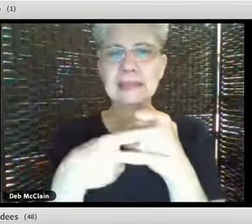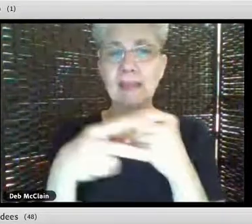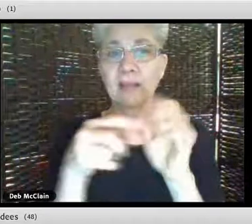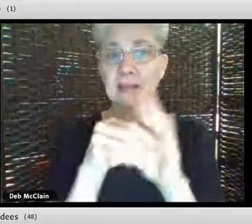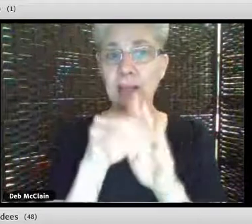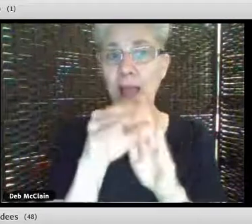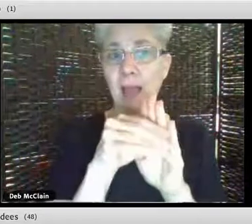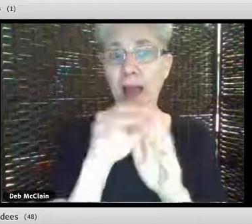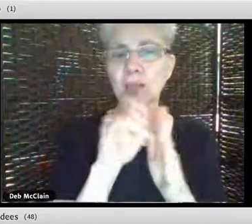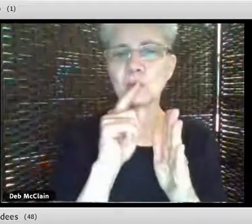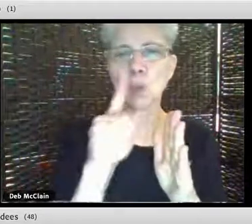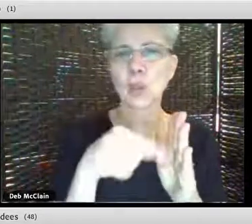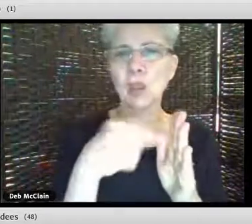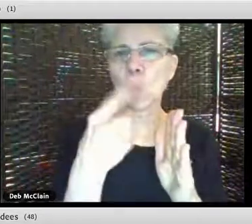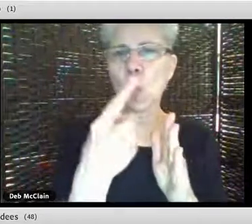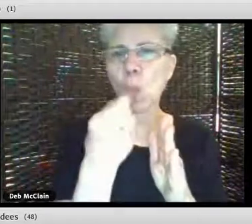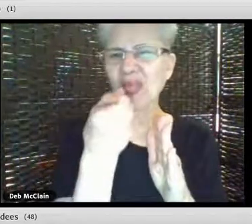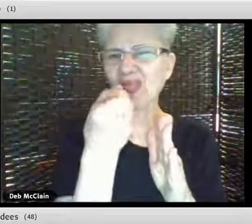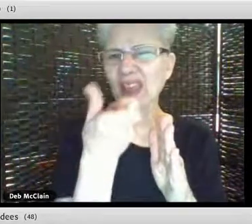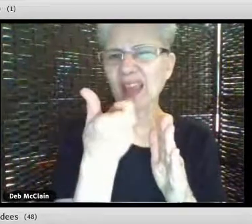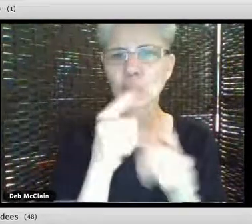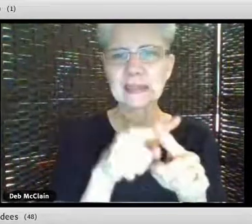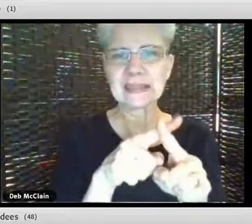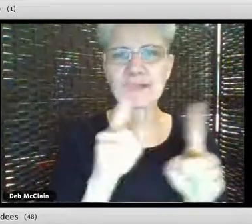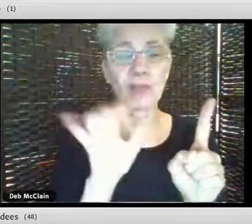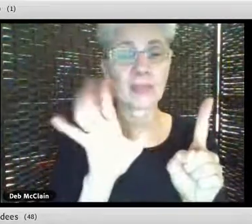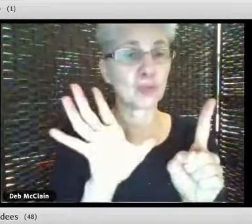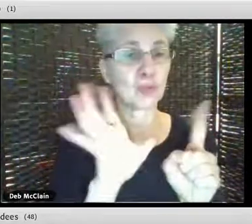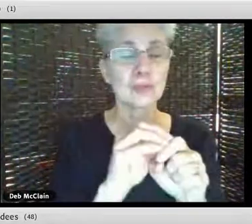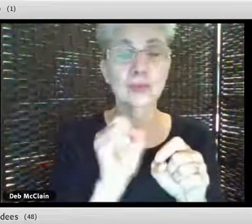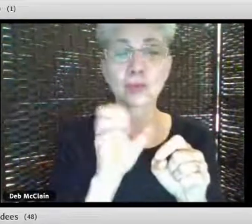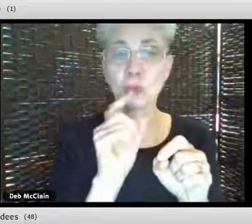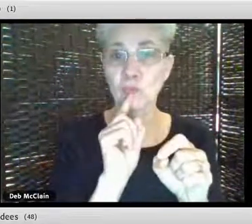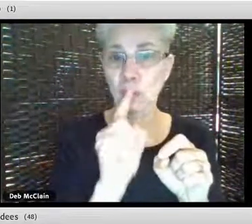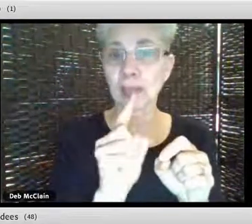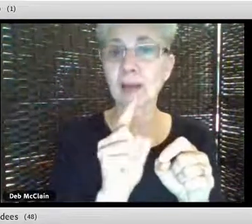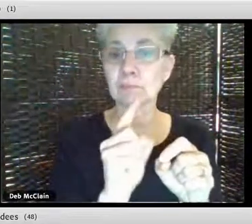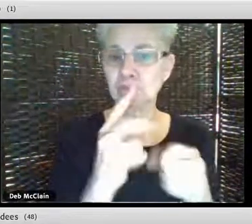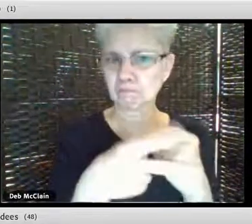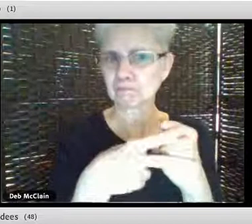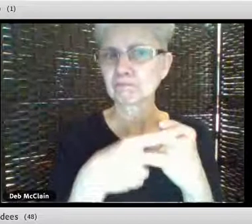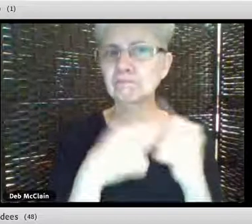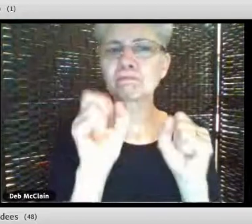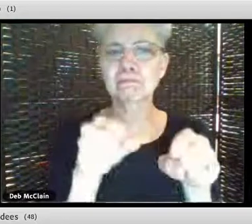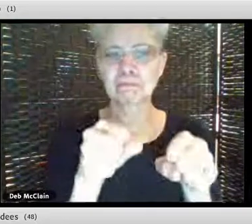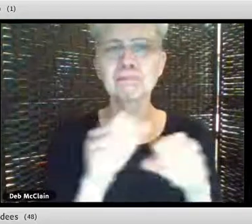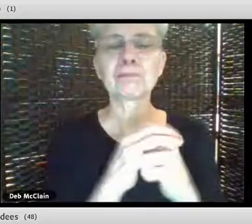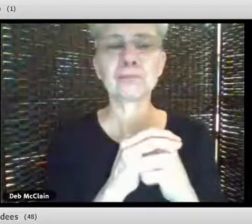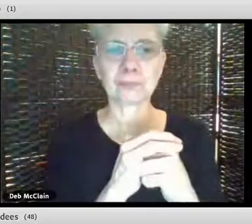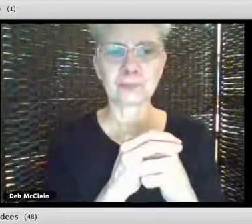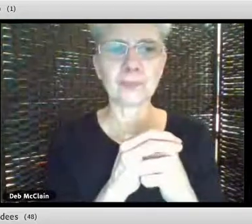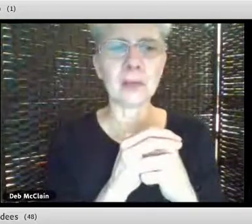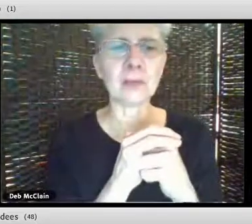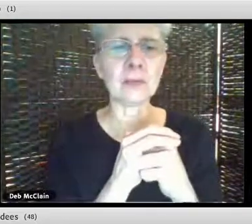and there was only one tiny thing that was different, so you can save as a -- You can have PowerPoint on here.